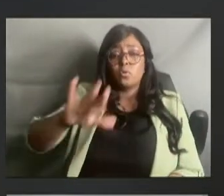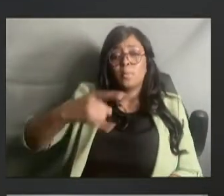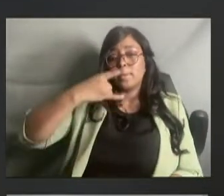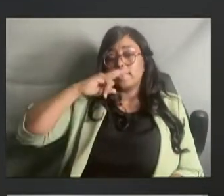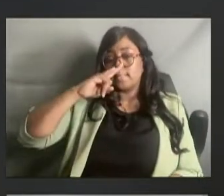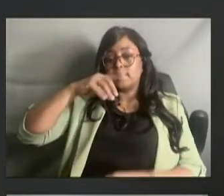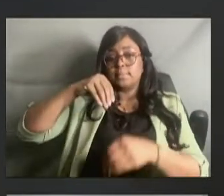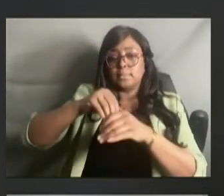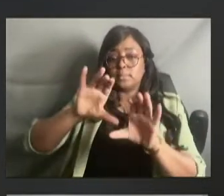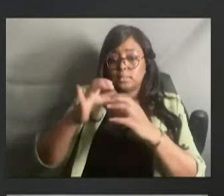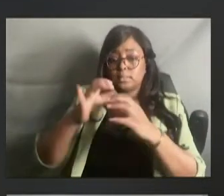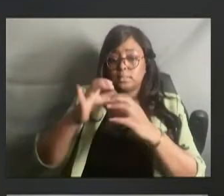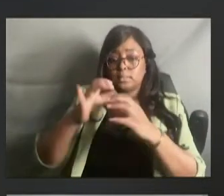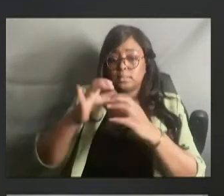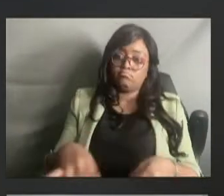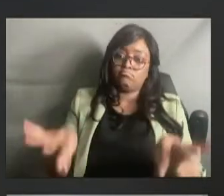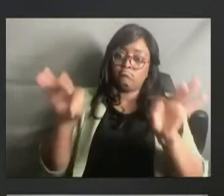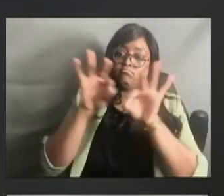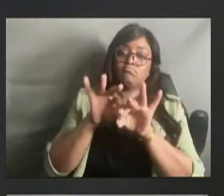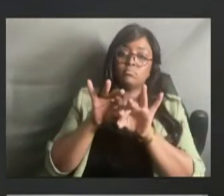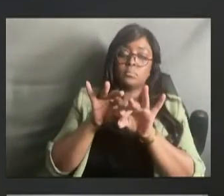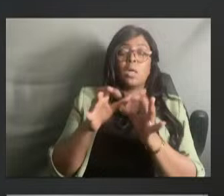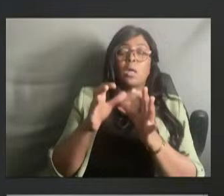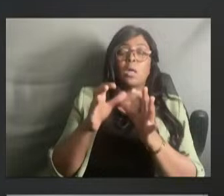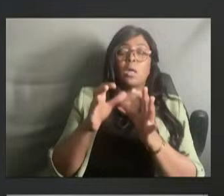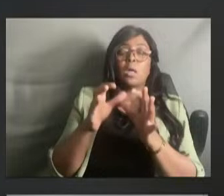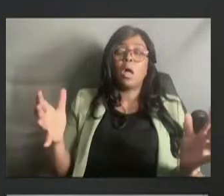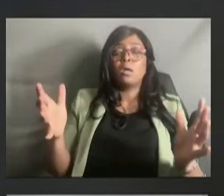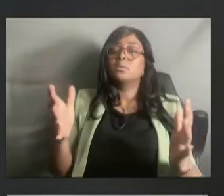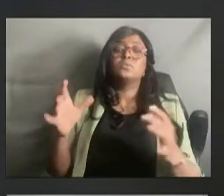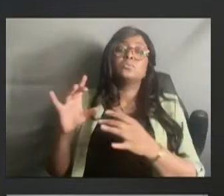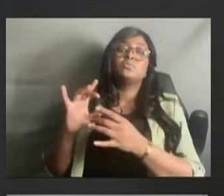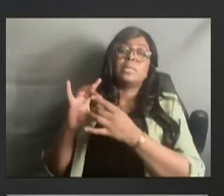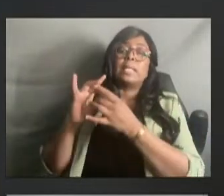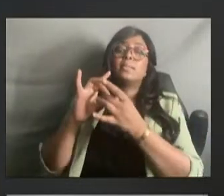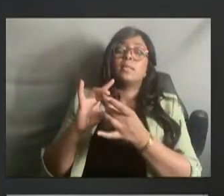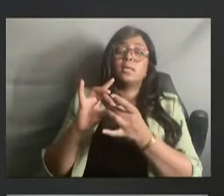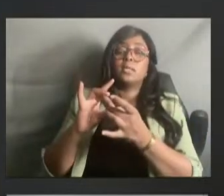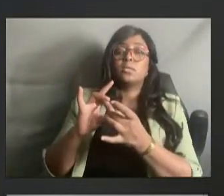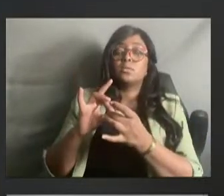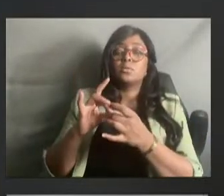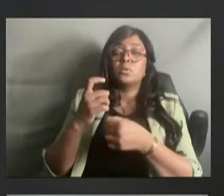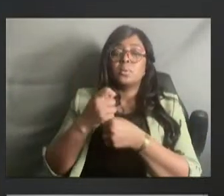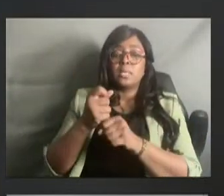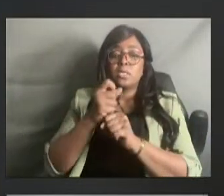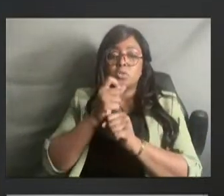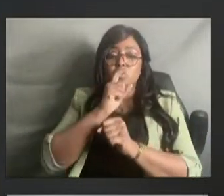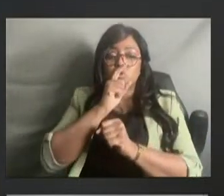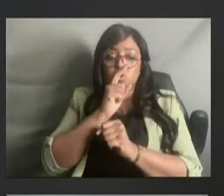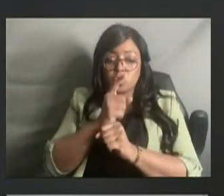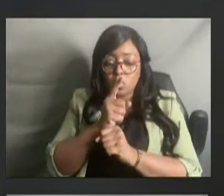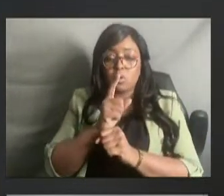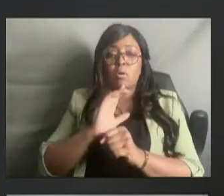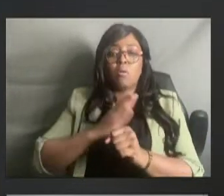for your student or what this budget will look like for your kid in the classroom is really